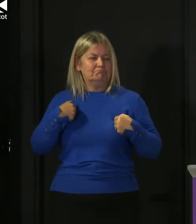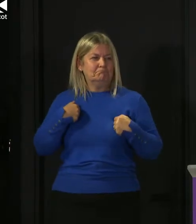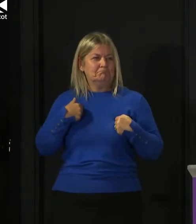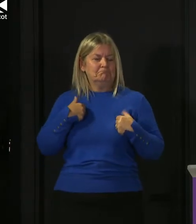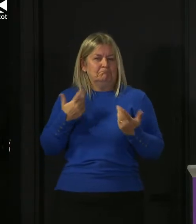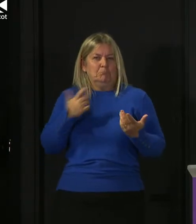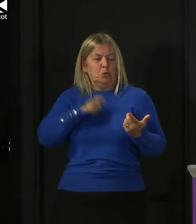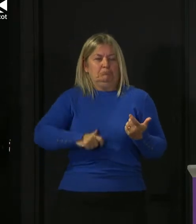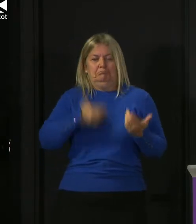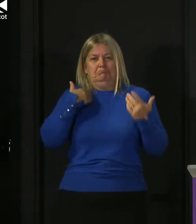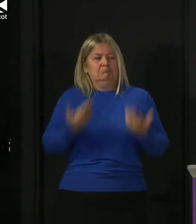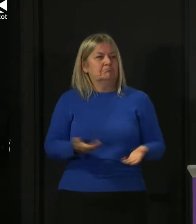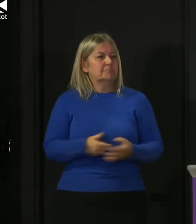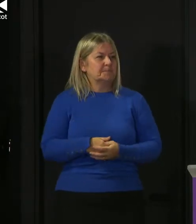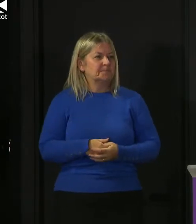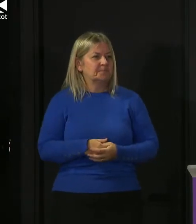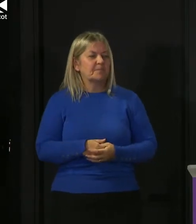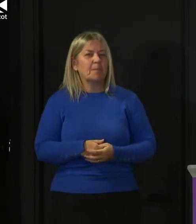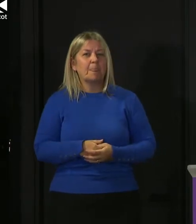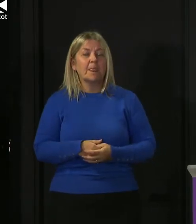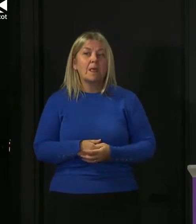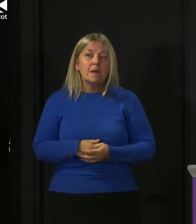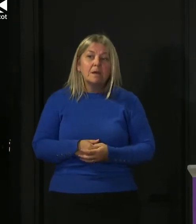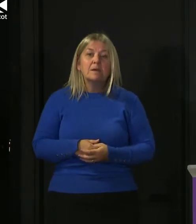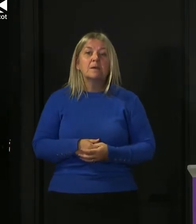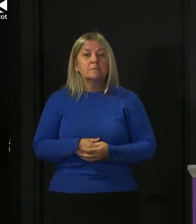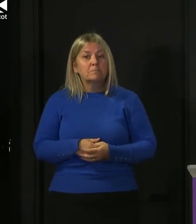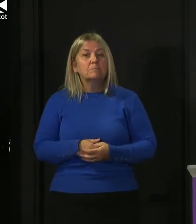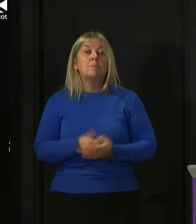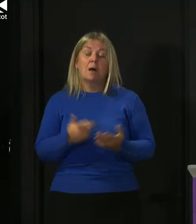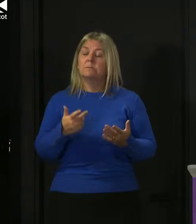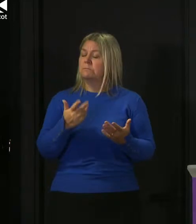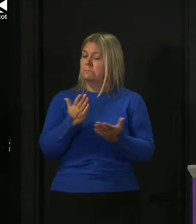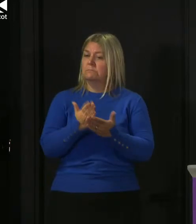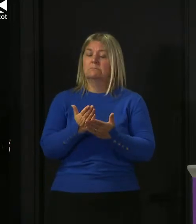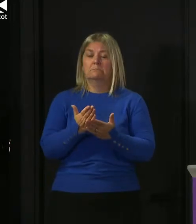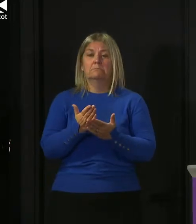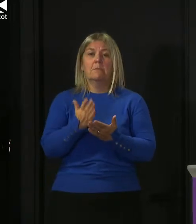would say is I don't underestimate the impact on mental health of everything that the country has